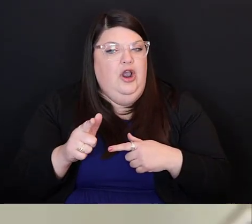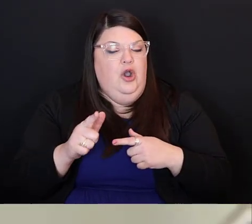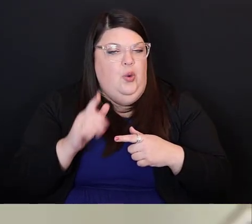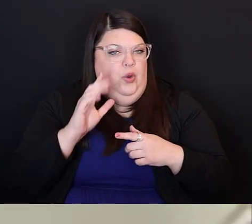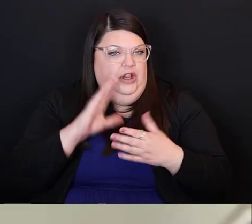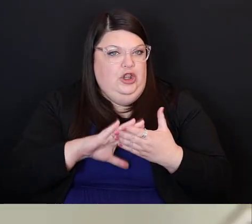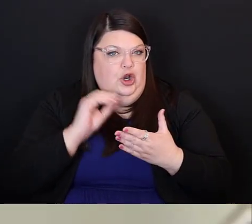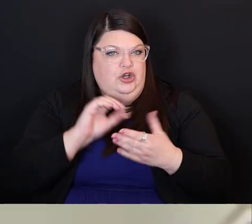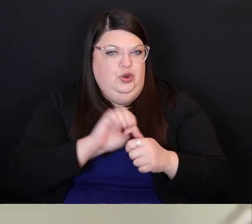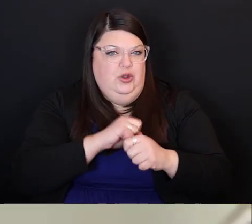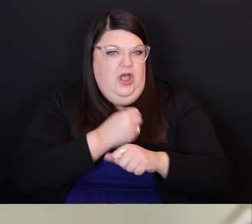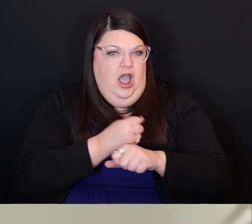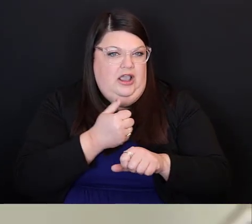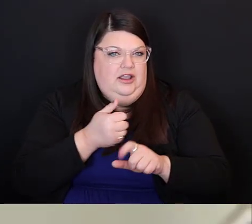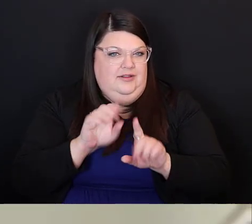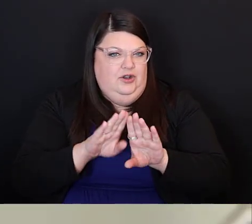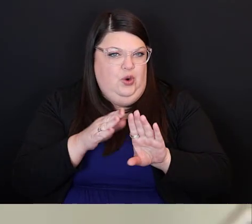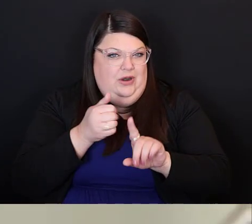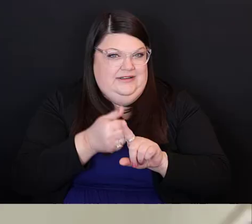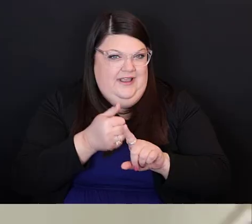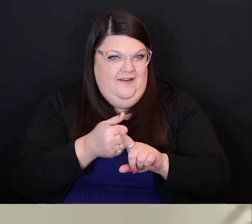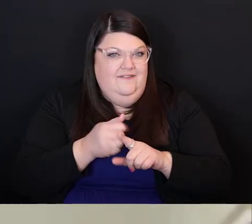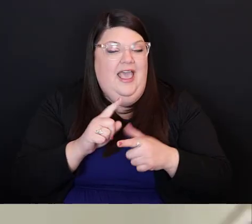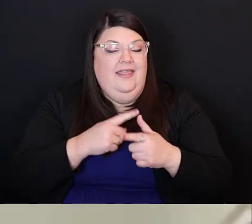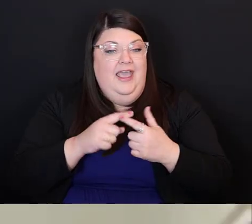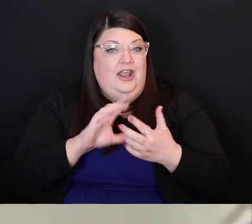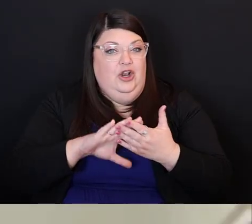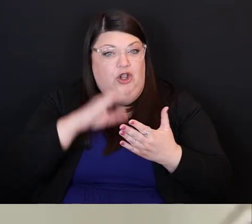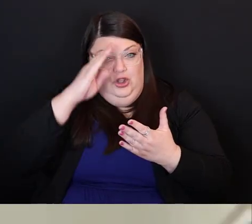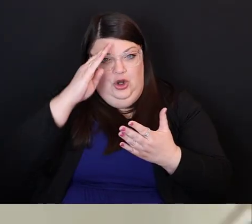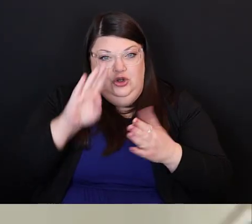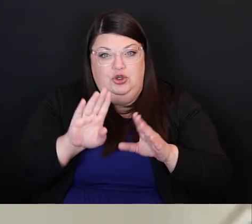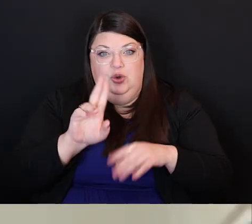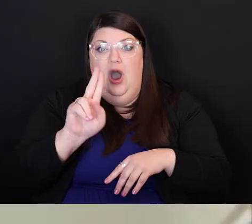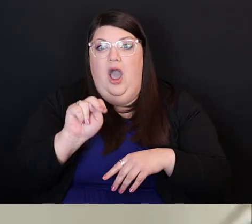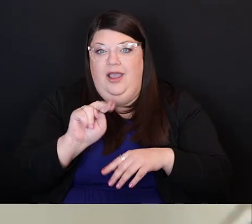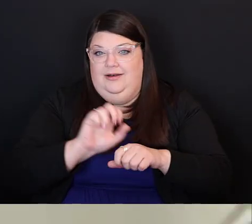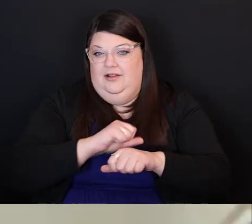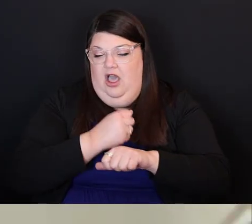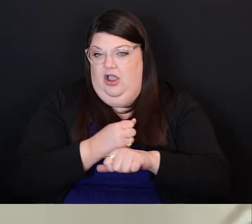Another idea that we're seeing is the is ambient sensing using millimeter wave or